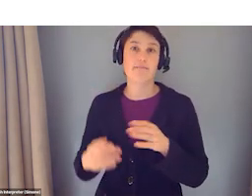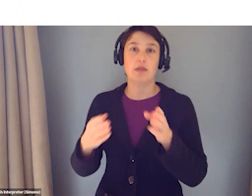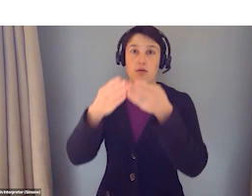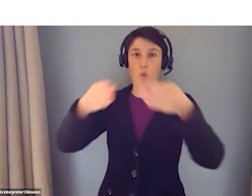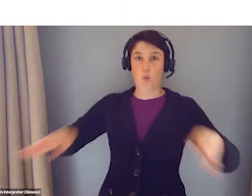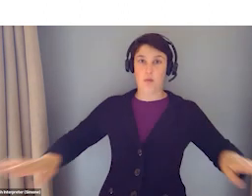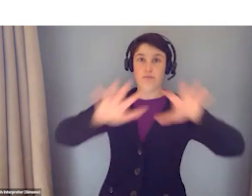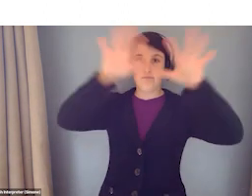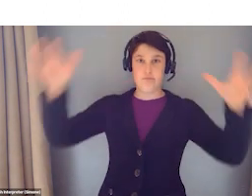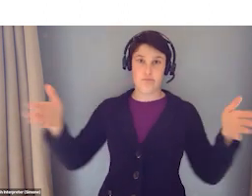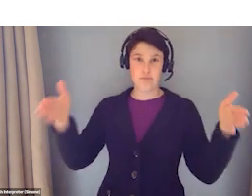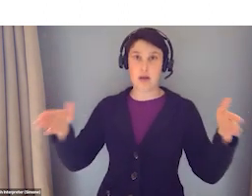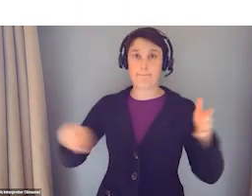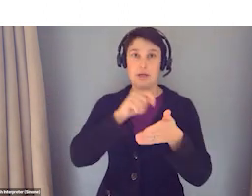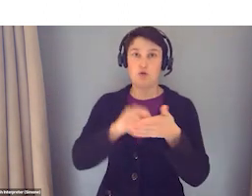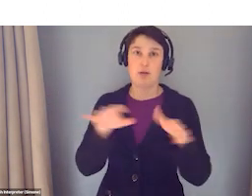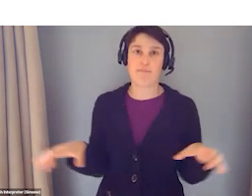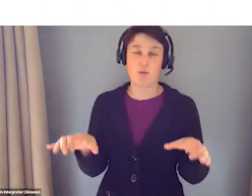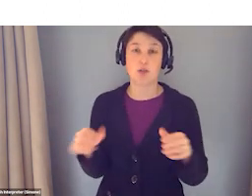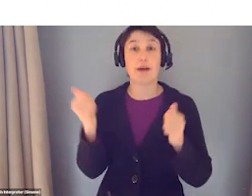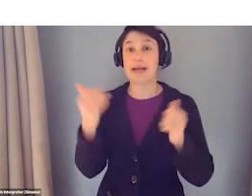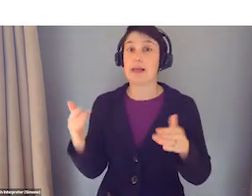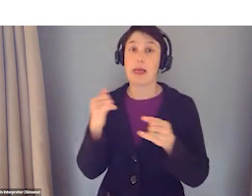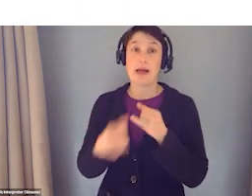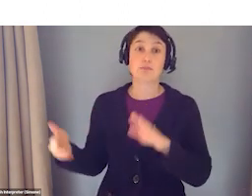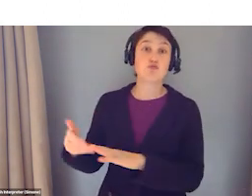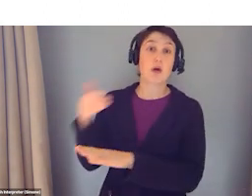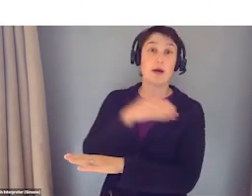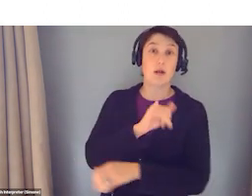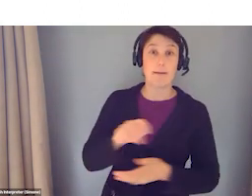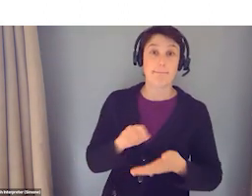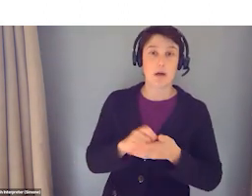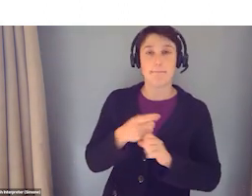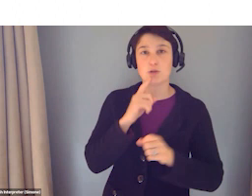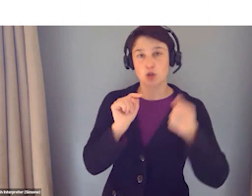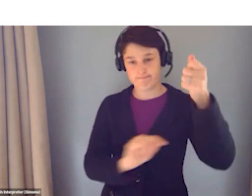So anything that ends prior to that, please make sure your subawardees know that they have to keep documentation longer.